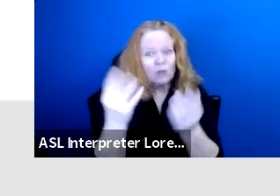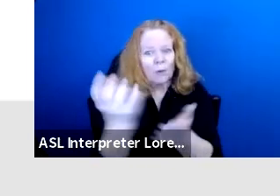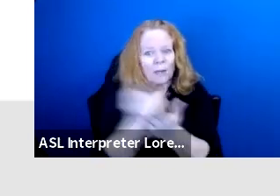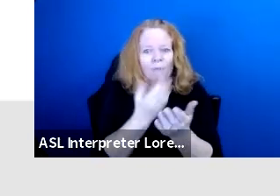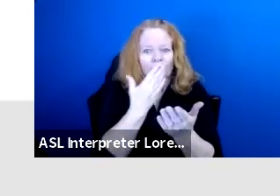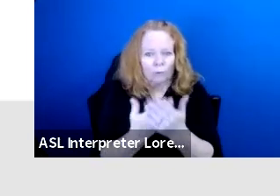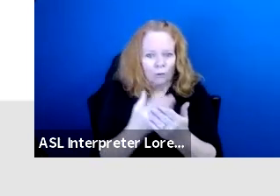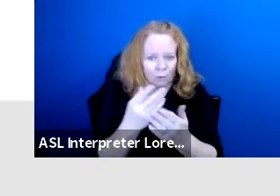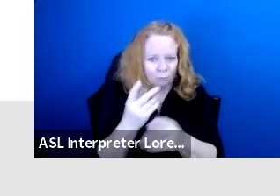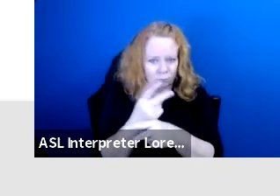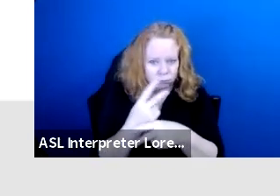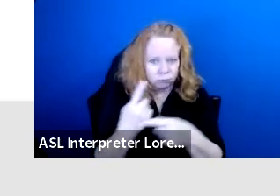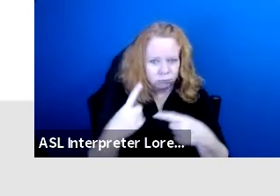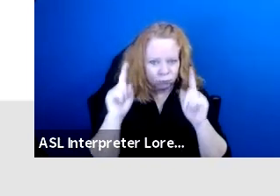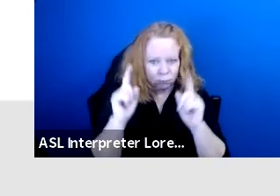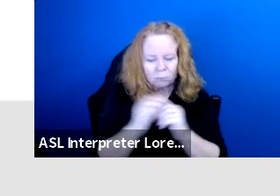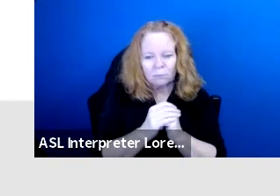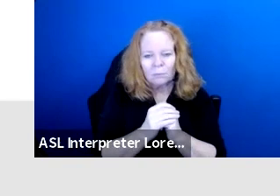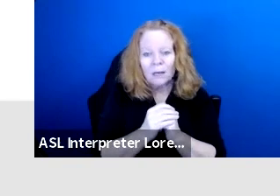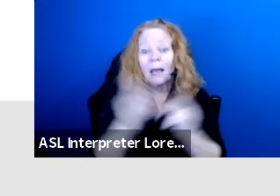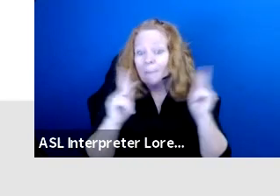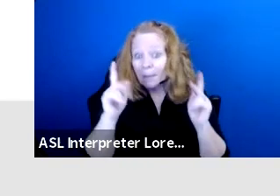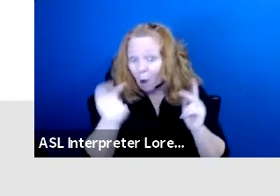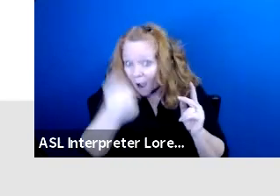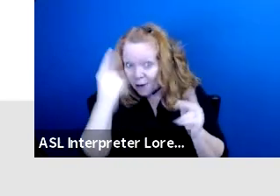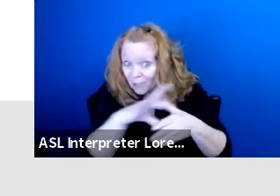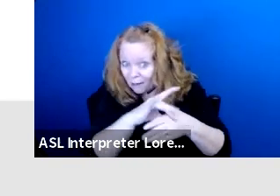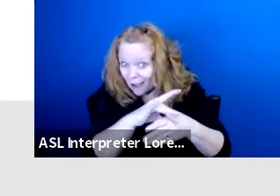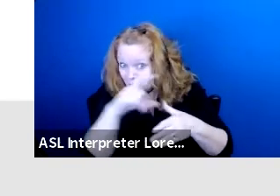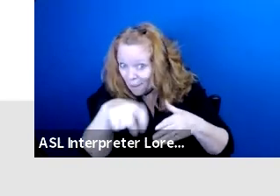need people who understand the content really well they're going to need to answer a lot of questions